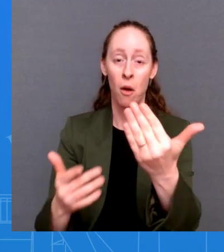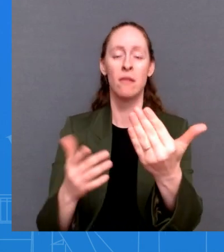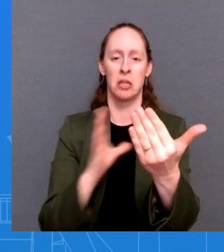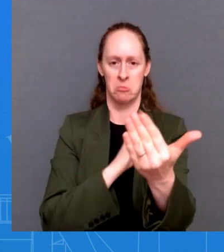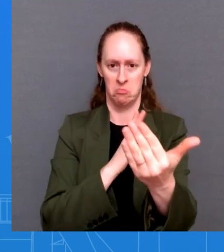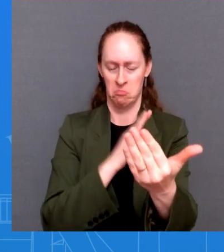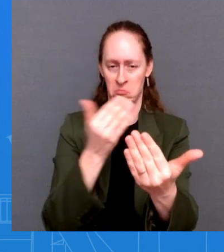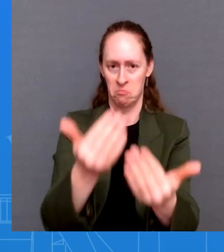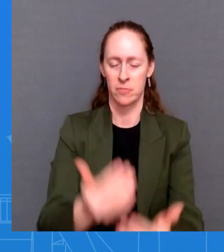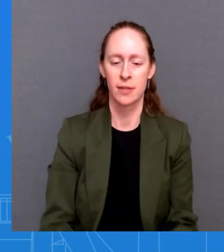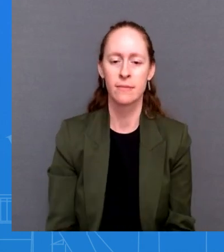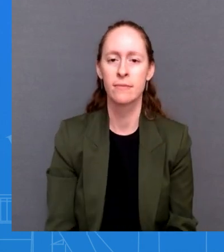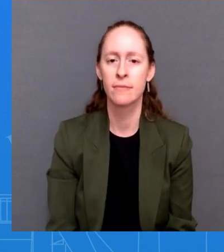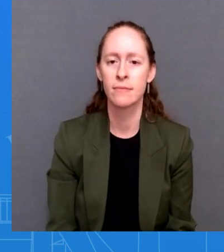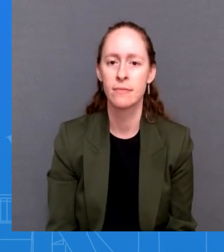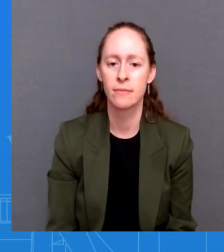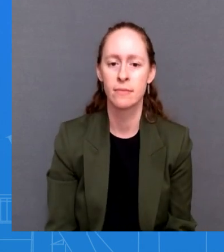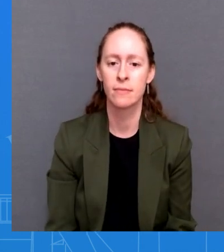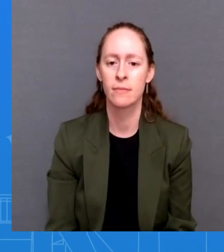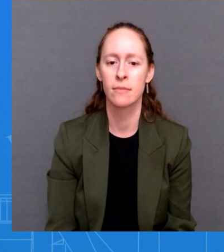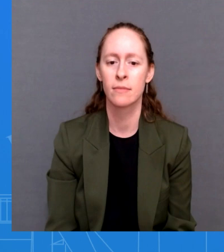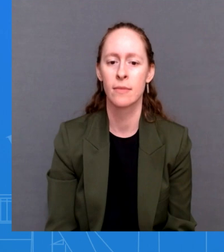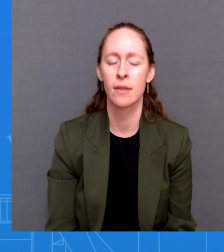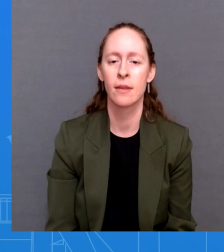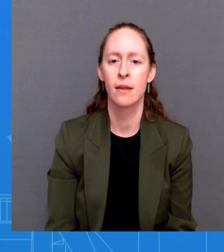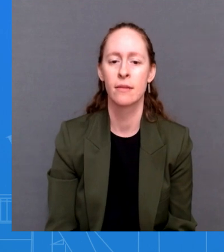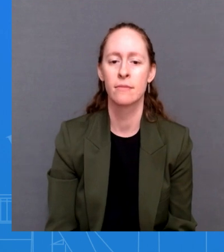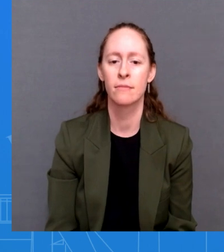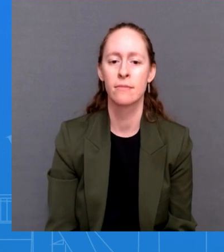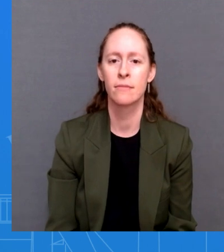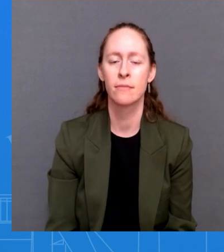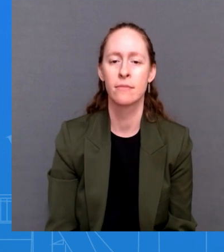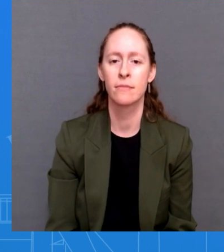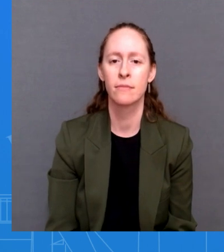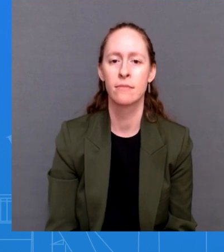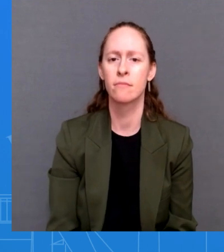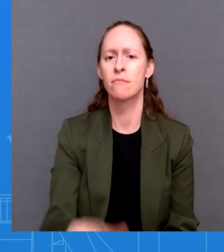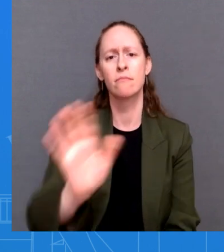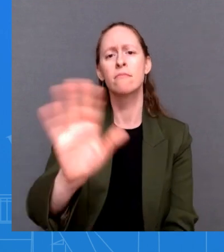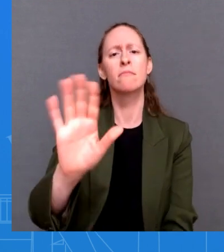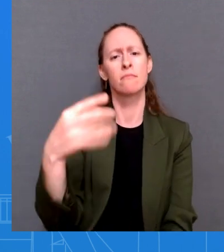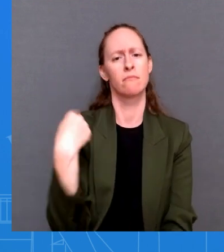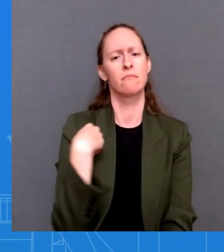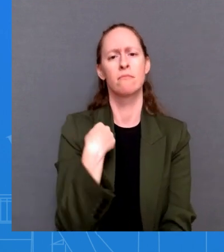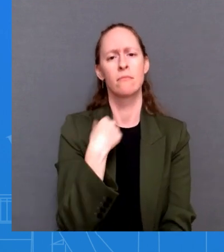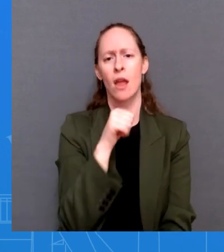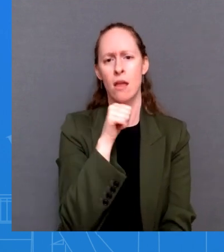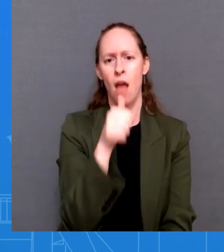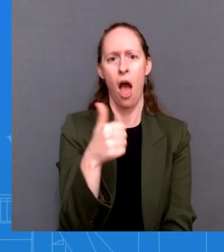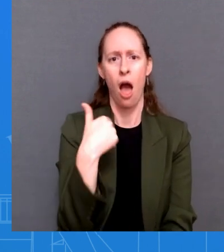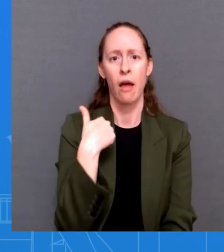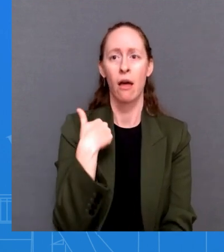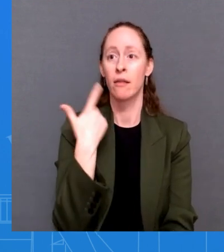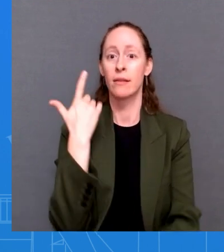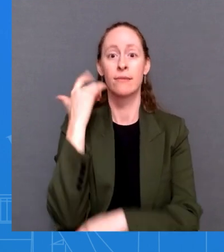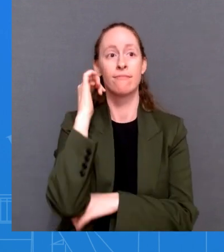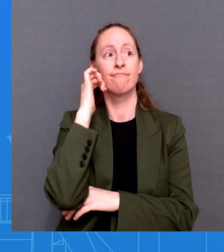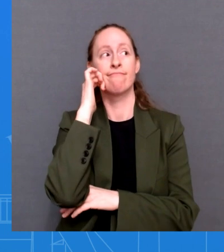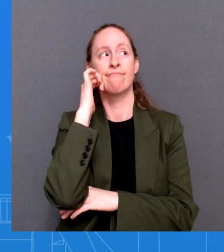that these numbers might come. We didn't wait for these numbers to take action. We are seeing the effects of disparities and we're taking action right away.